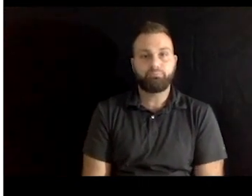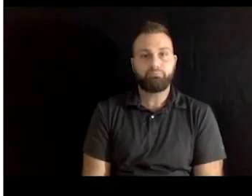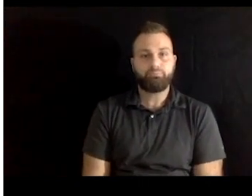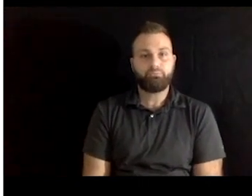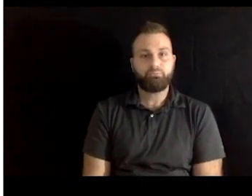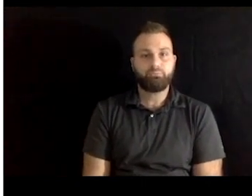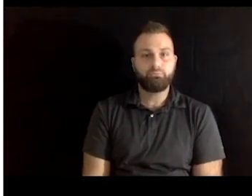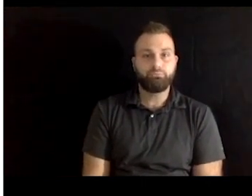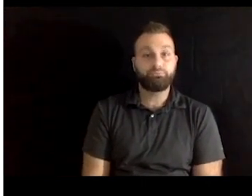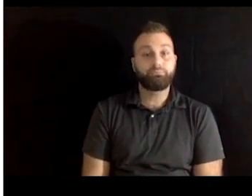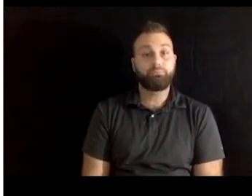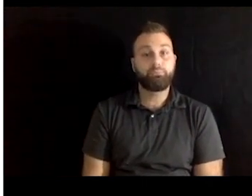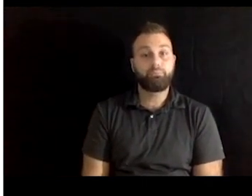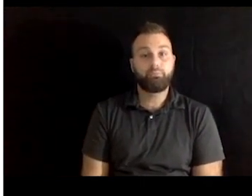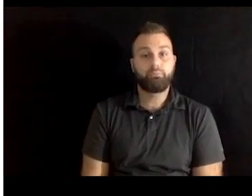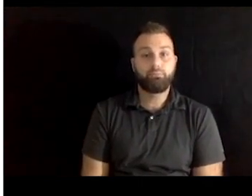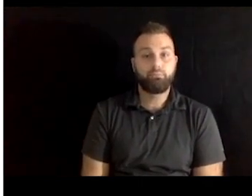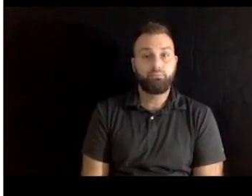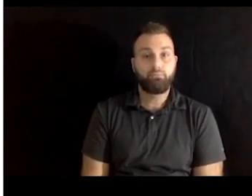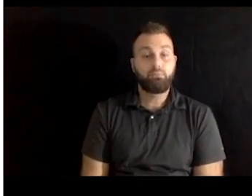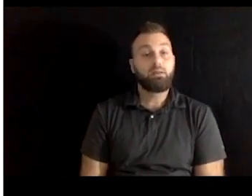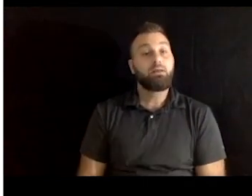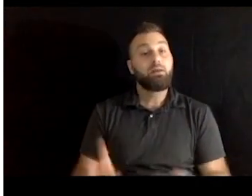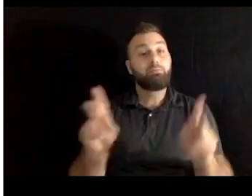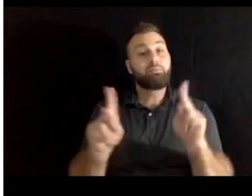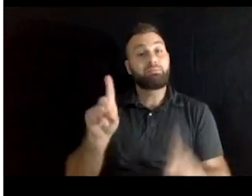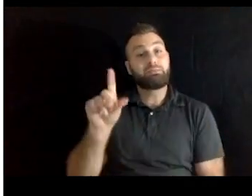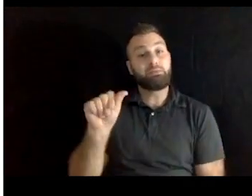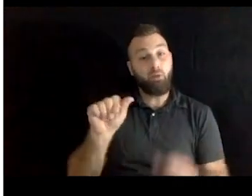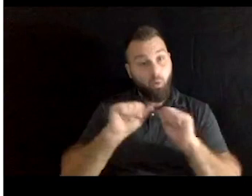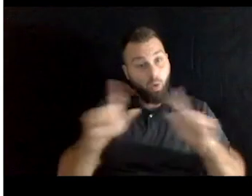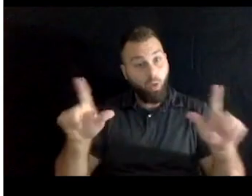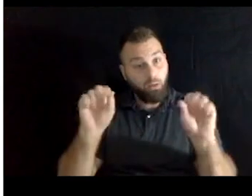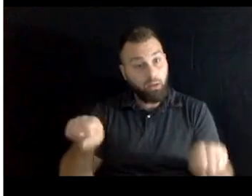So not everyone with a disability can work. That's actually a really important point.